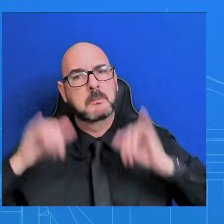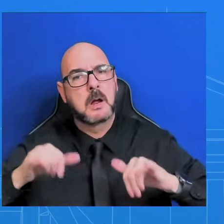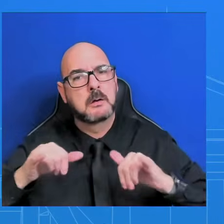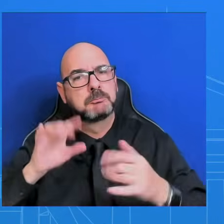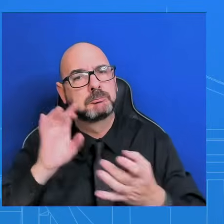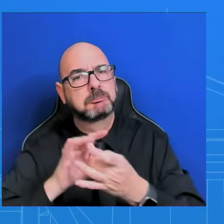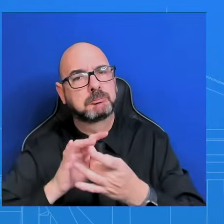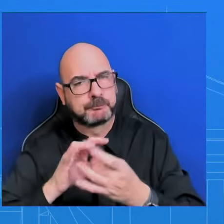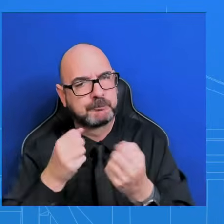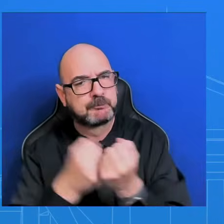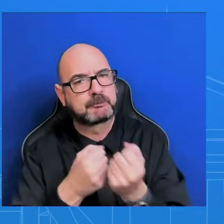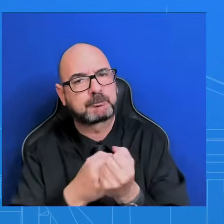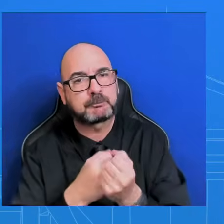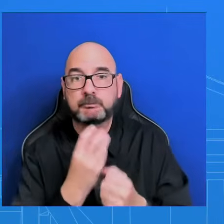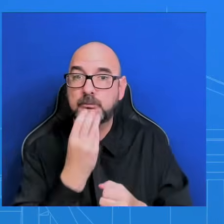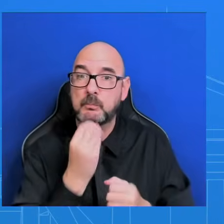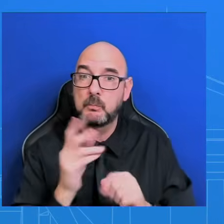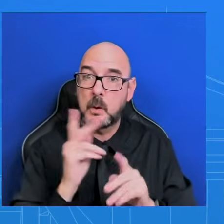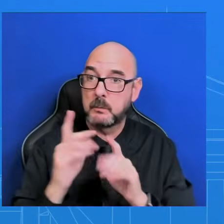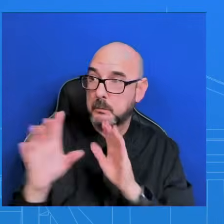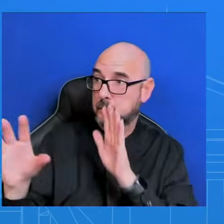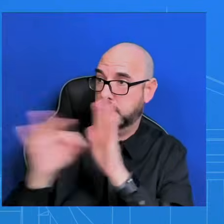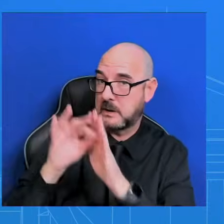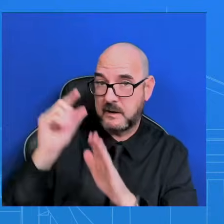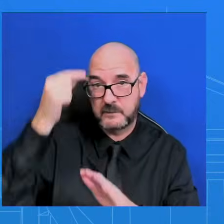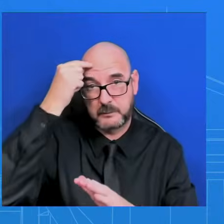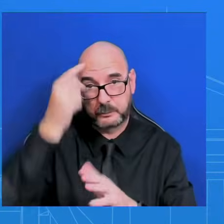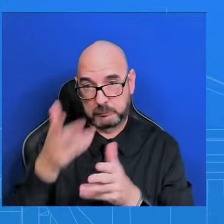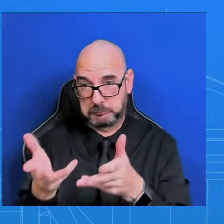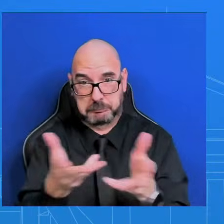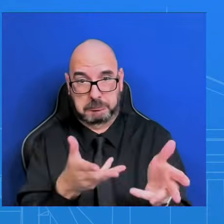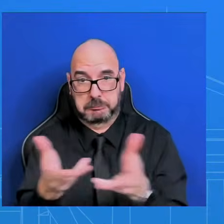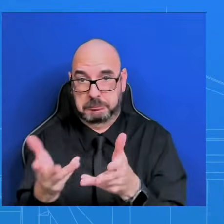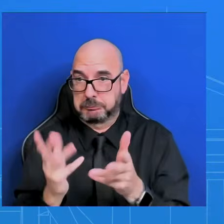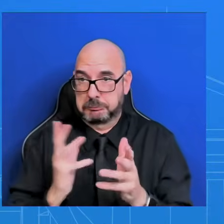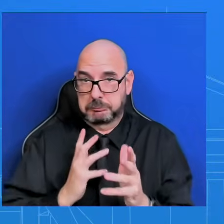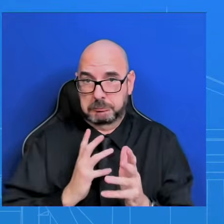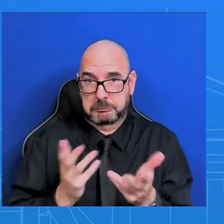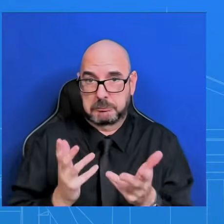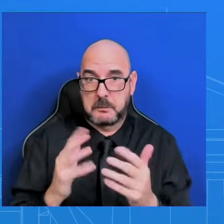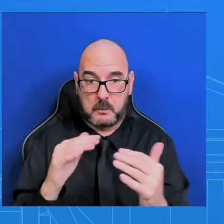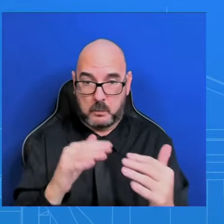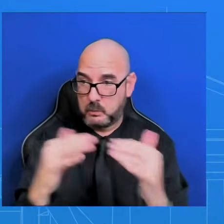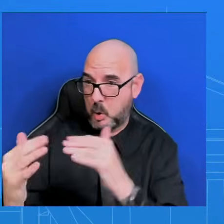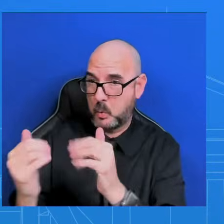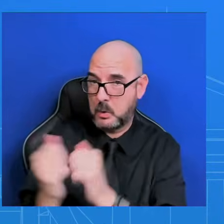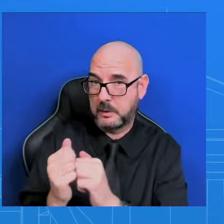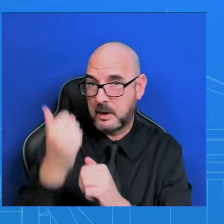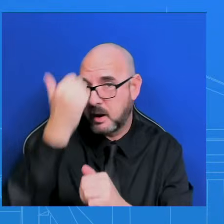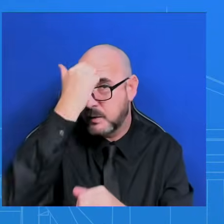of conducting warfare against Hamas. We're going to make sure that they have what they need, in addition to making sure, as I said in the opening statement,